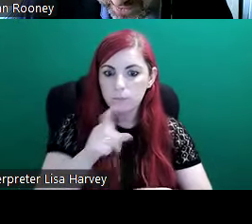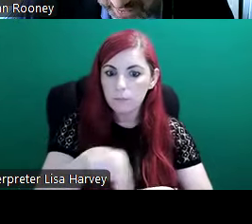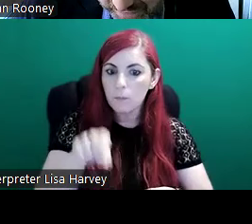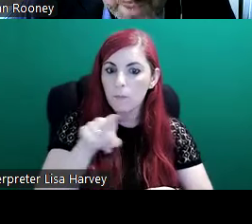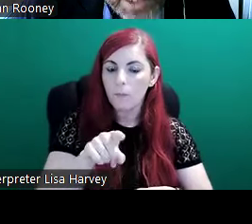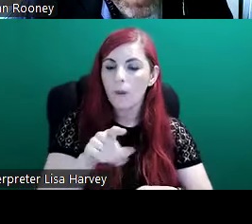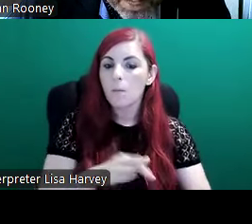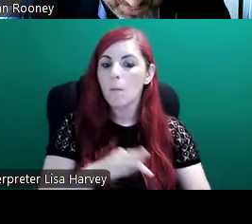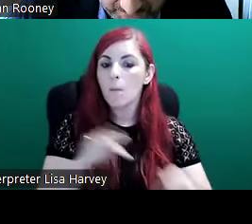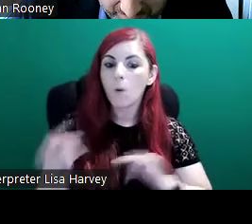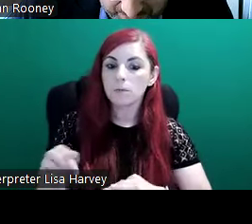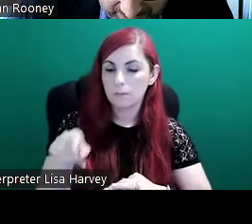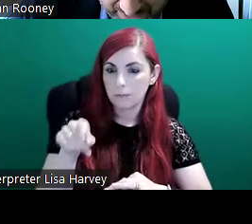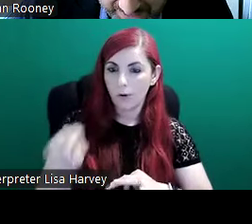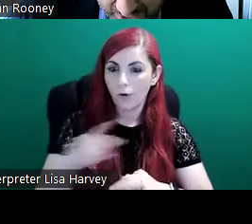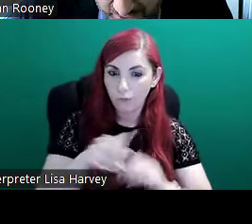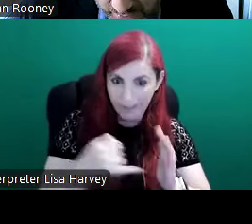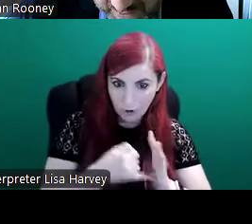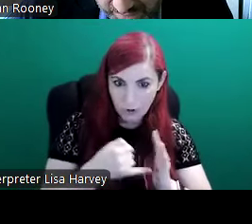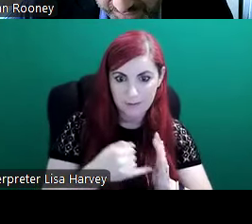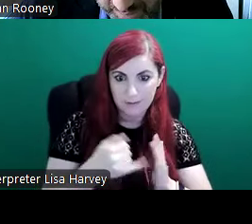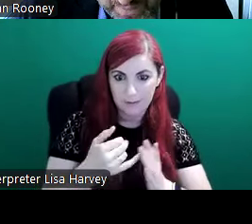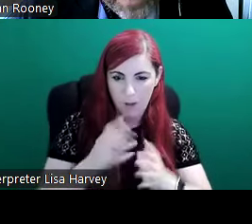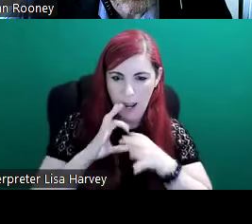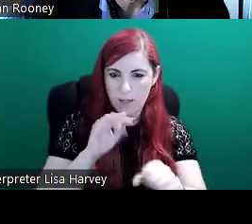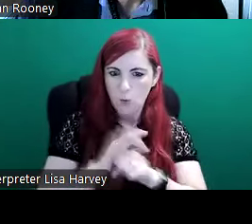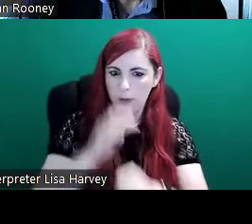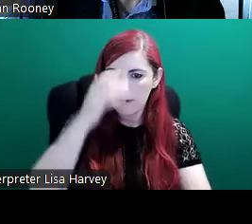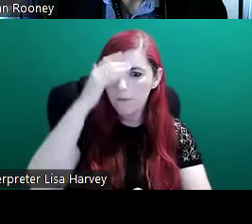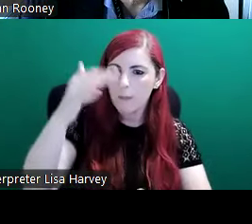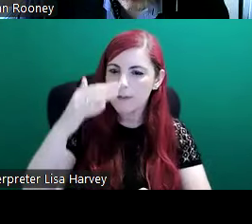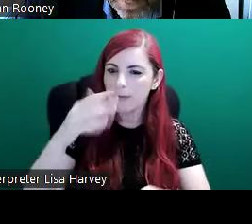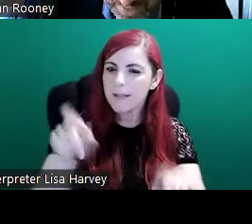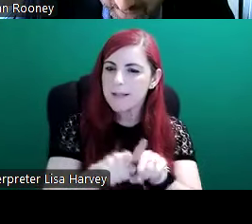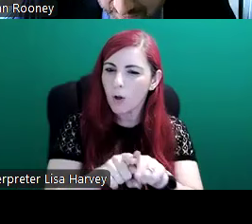with the philosophy promoted by glez, who himself had begun to migrate back towards